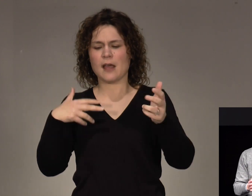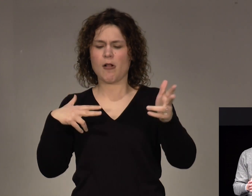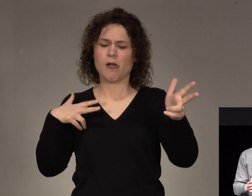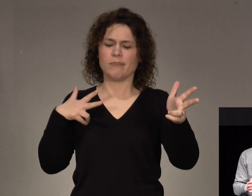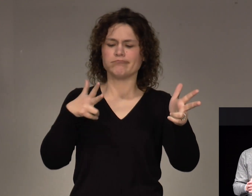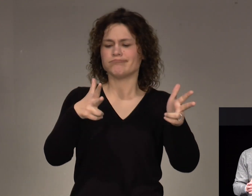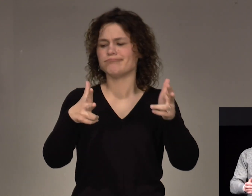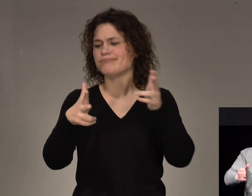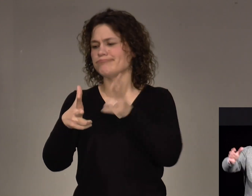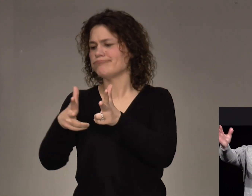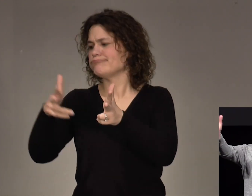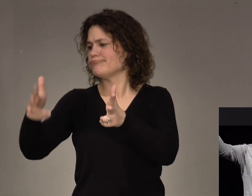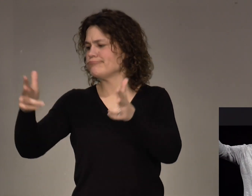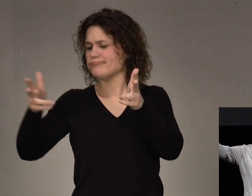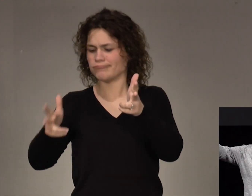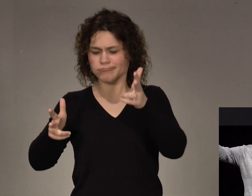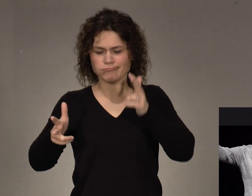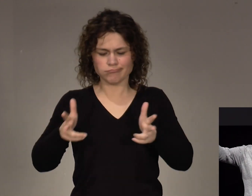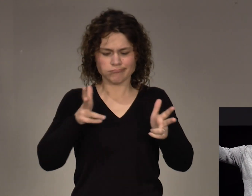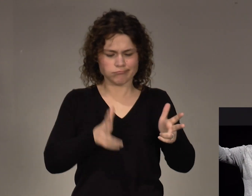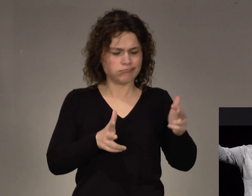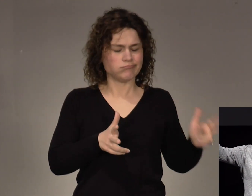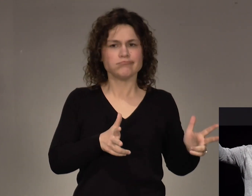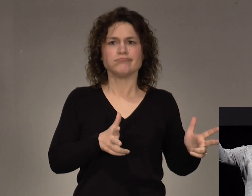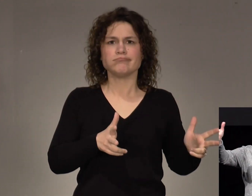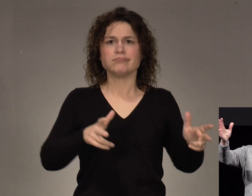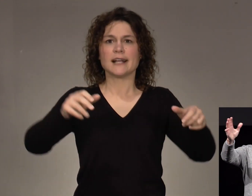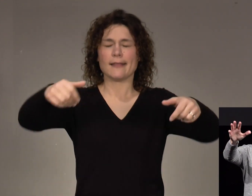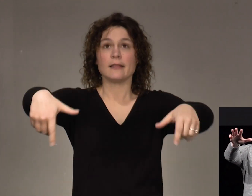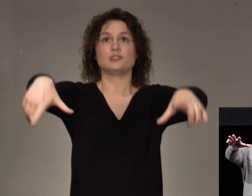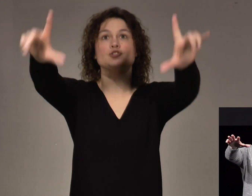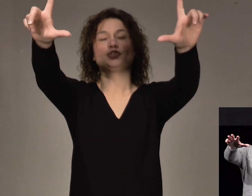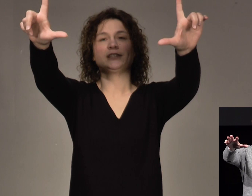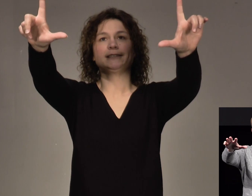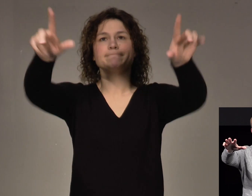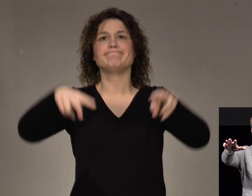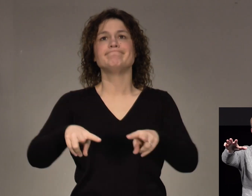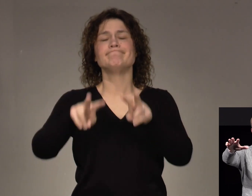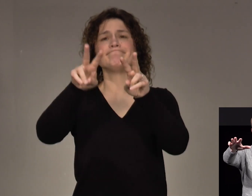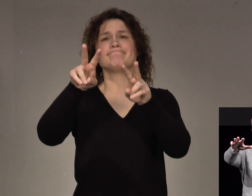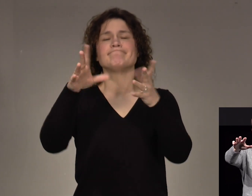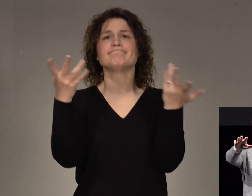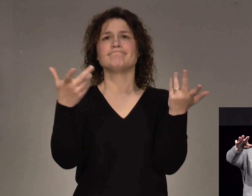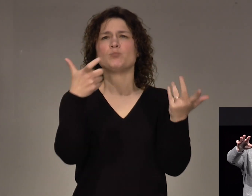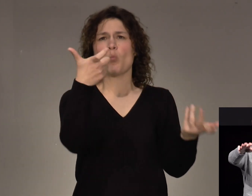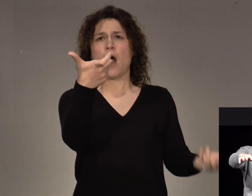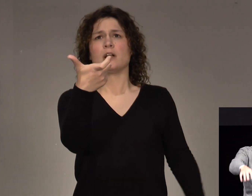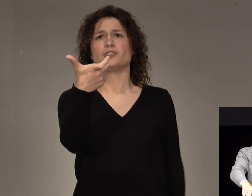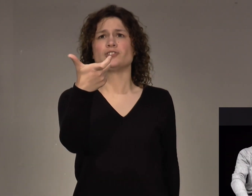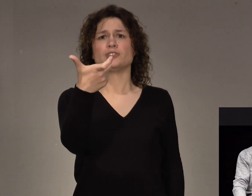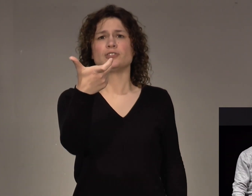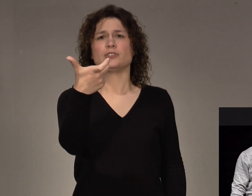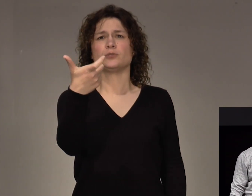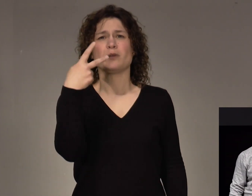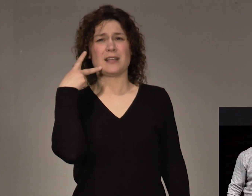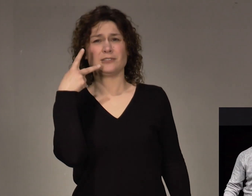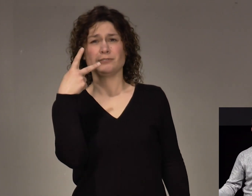then there was a screen and they saw the loved one in the casket. And that--that